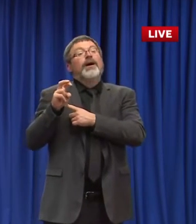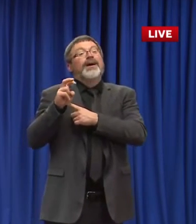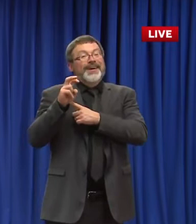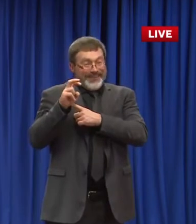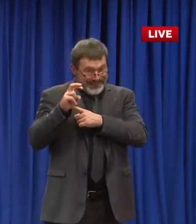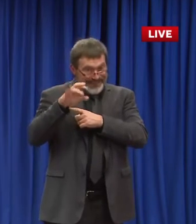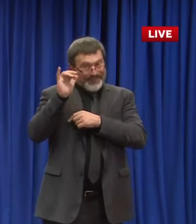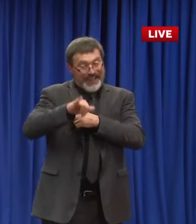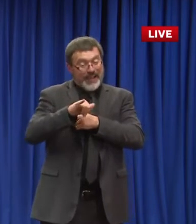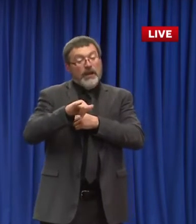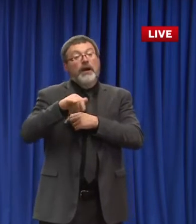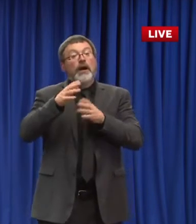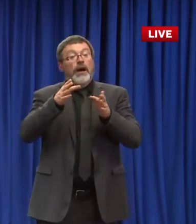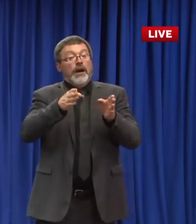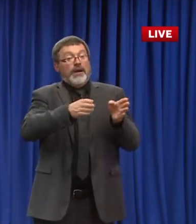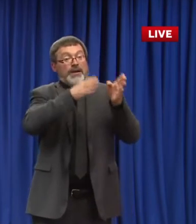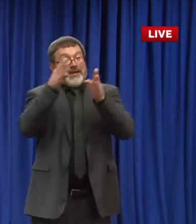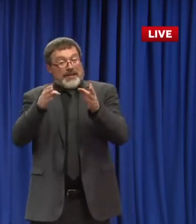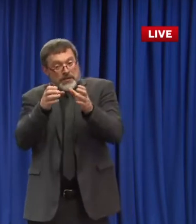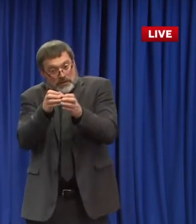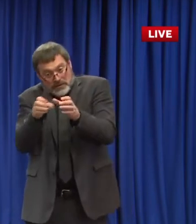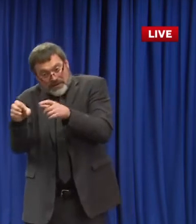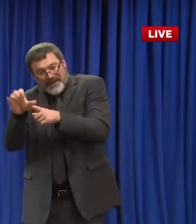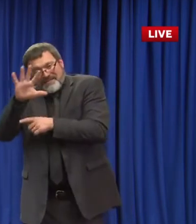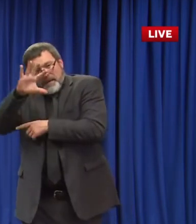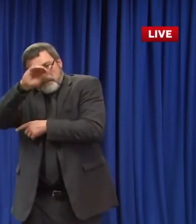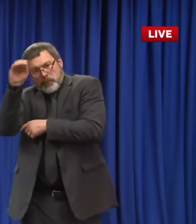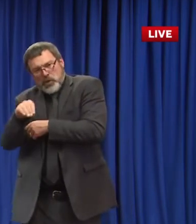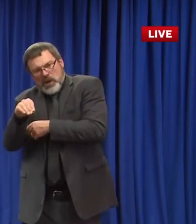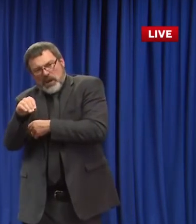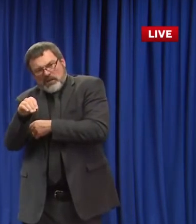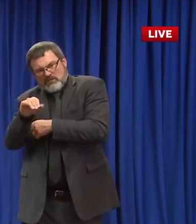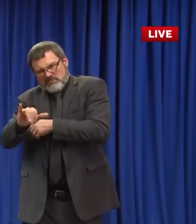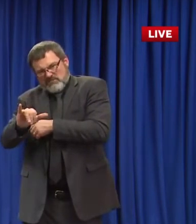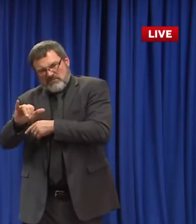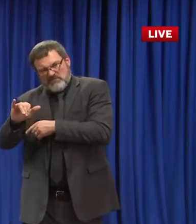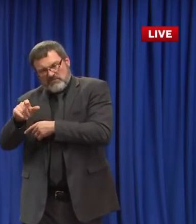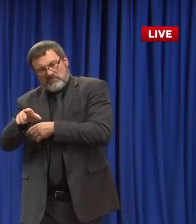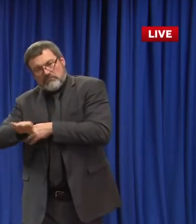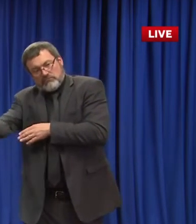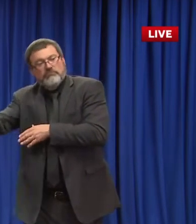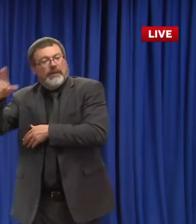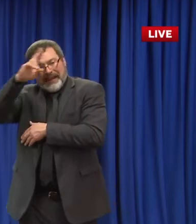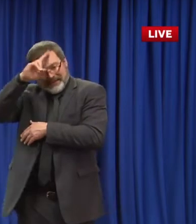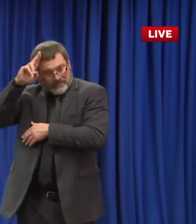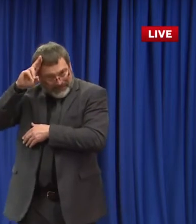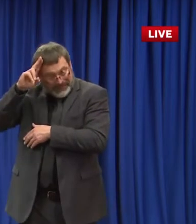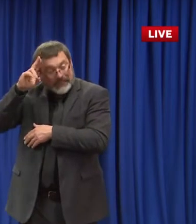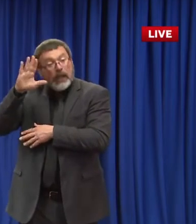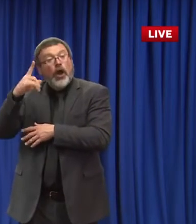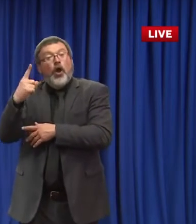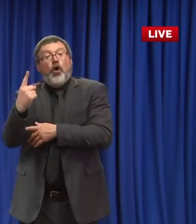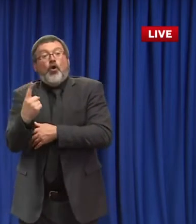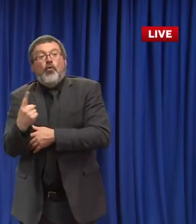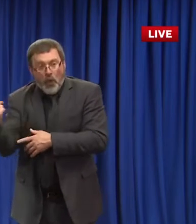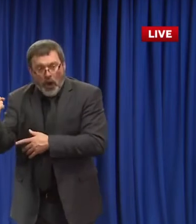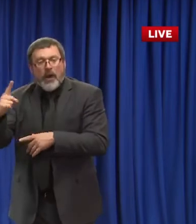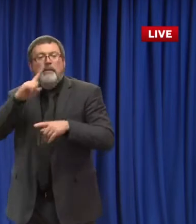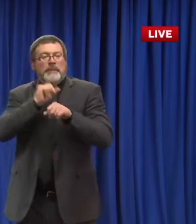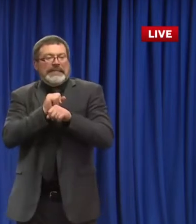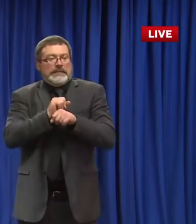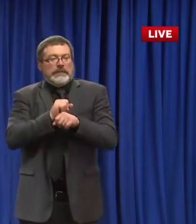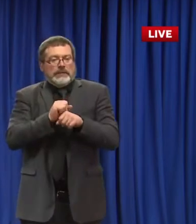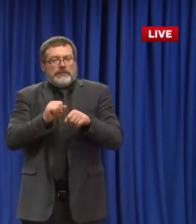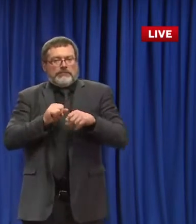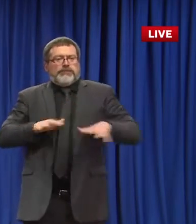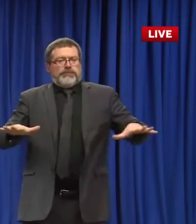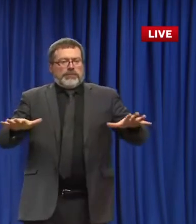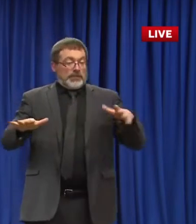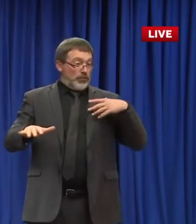REQUIRED HOSPITALIZATION AND THIS IS THE FIRST THE FIRST INDIVIDUAL IN OUR STATE THAT WE’VE IDENTIFIED THAT HAS BEEN REPORTED TO US AS HAVING THIS MULTI-SYSTEM INFLAMMATORY